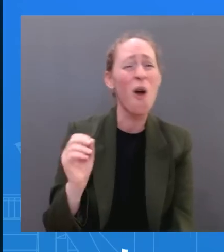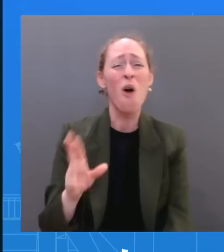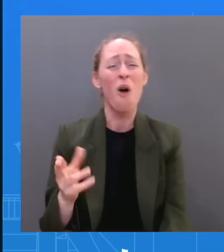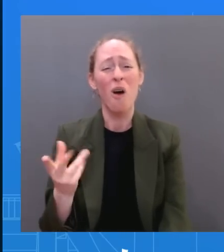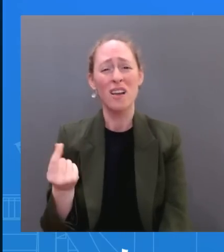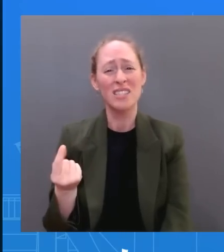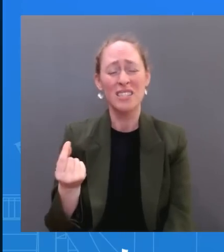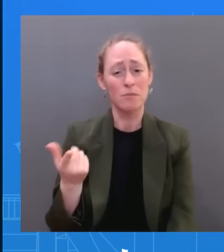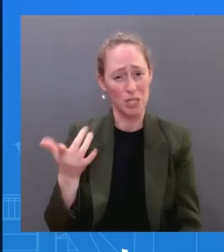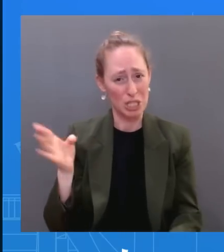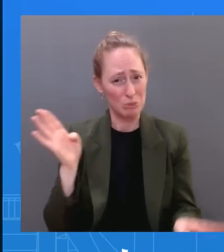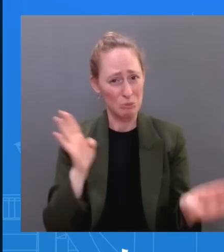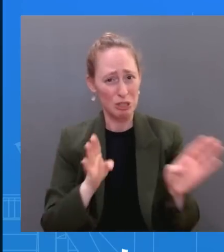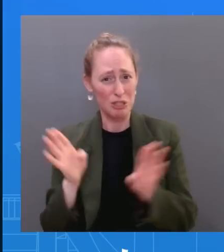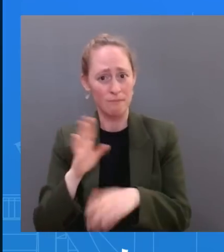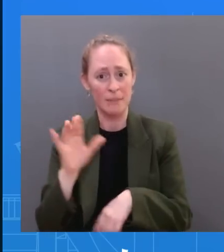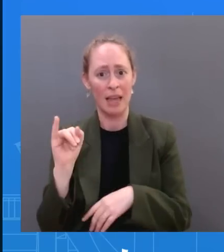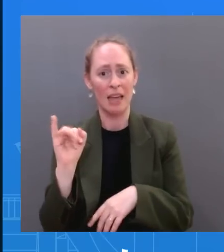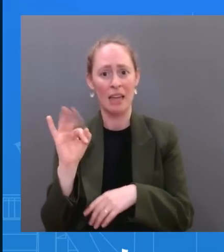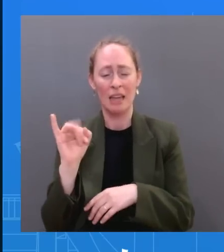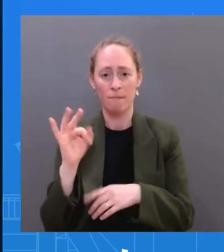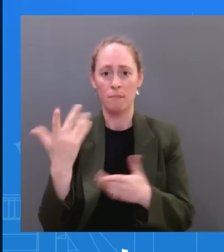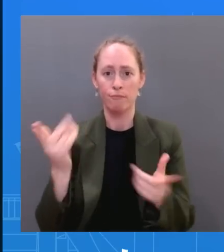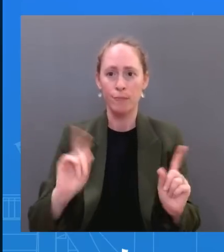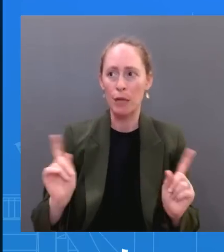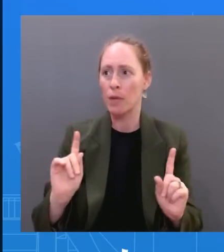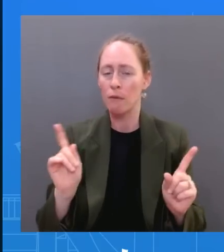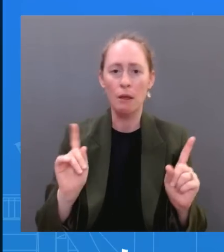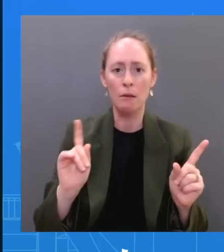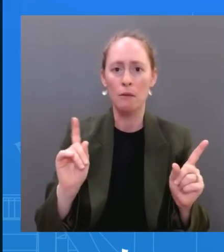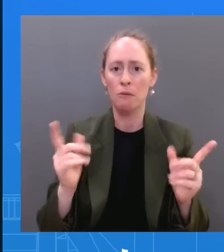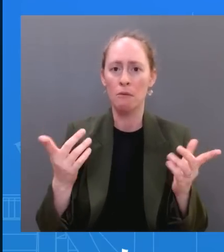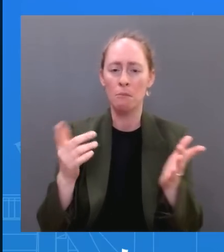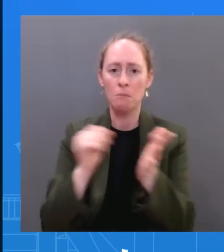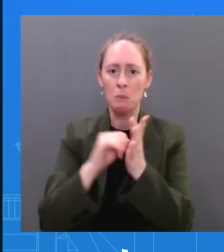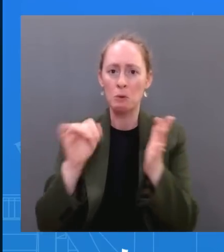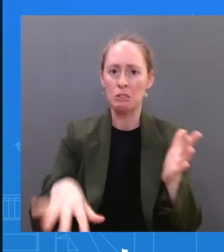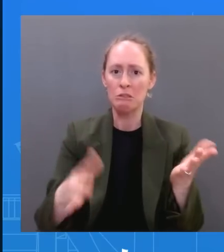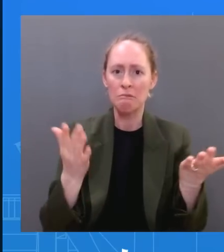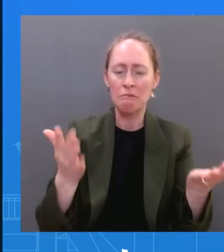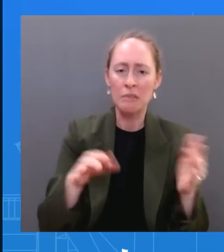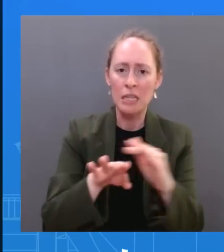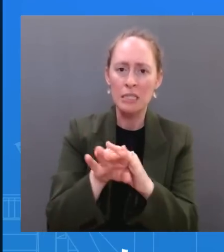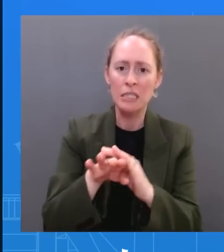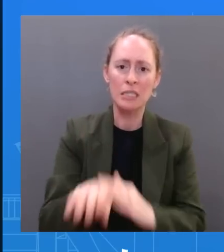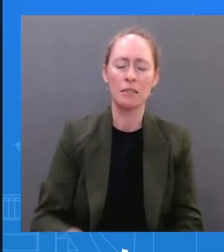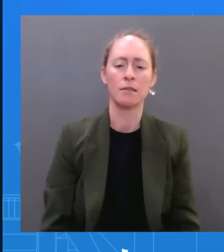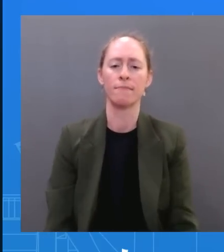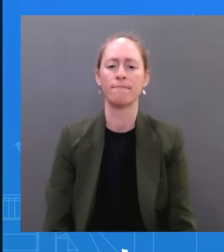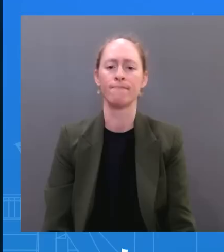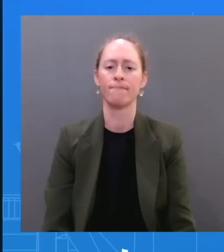about this when she was -- when she joined the briefing room on Friday. And she is -- for those who don't know, she is --